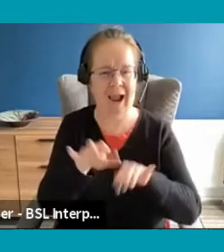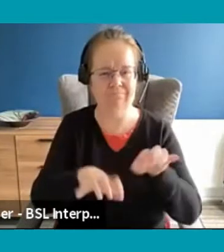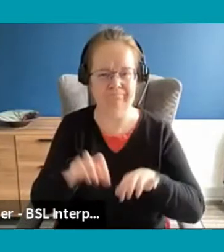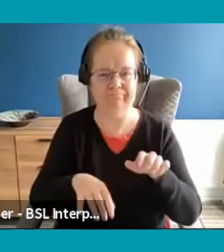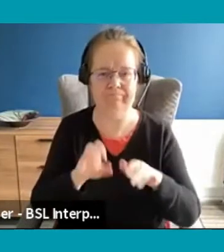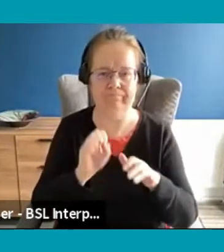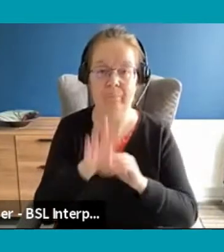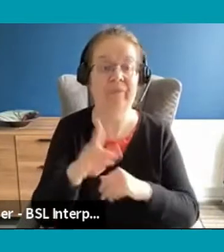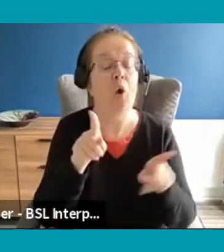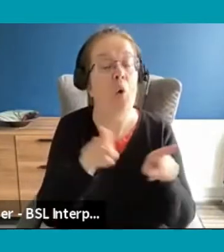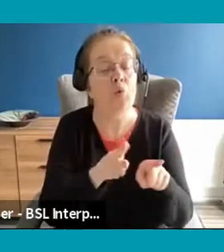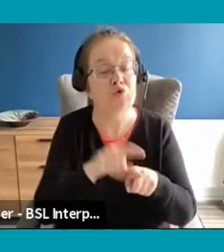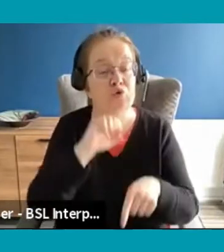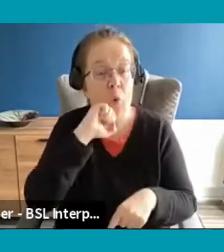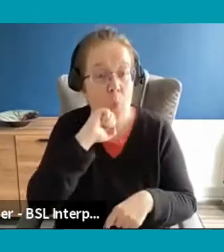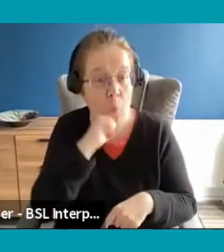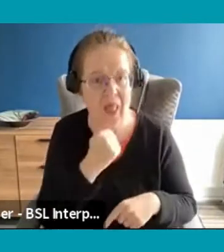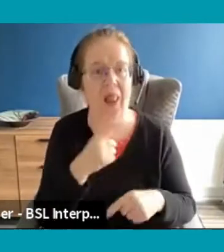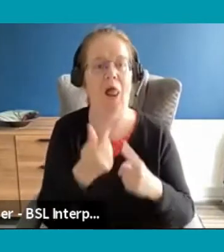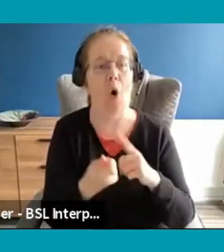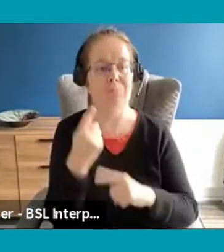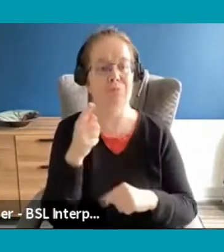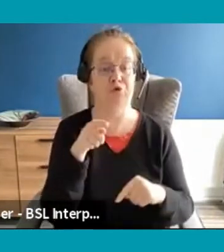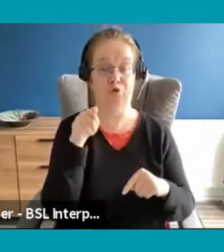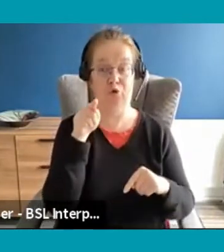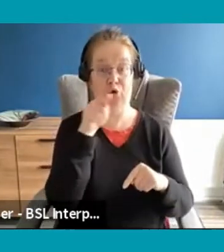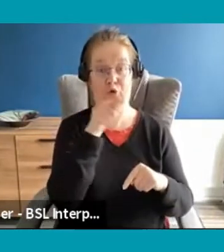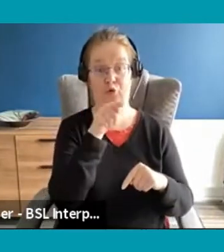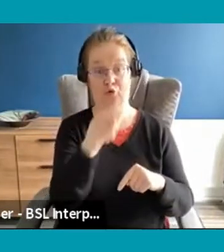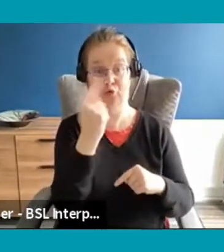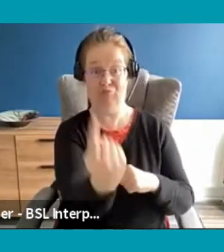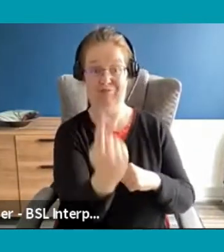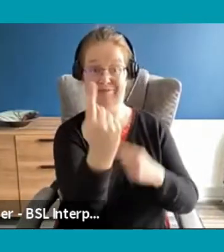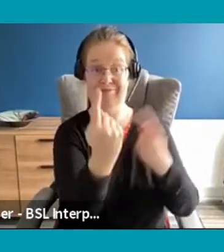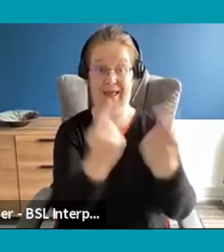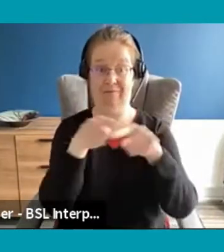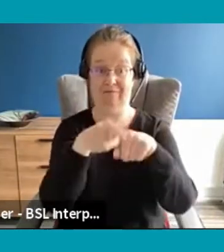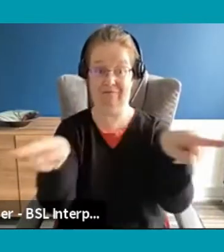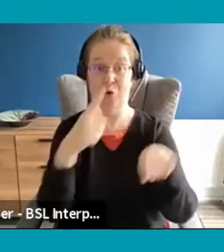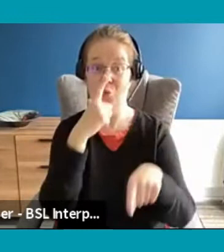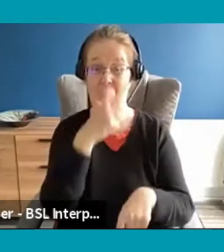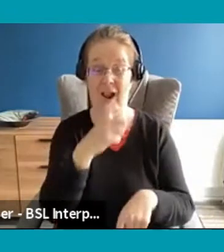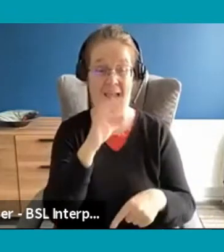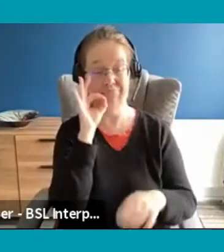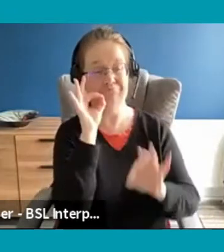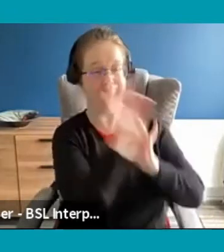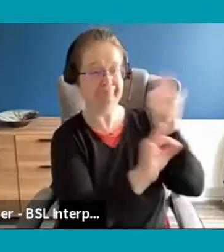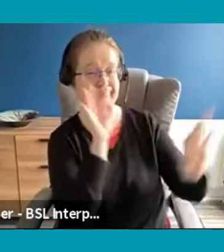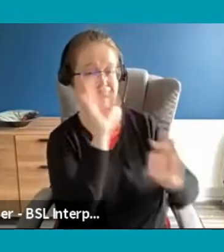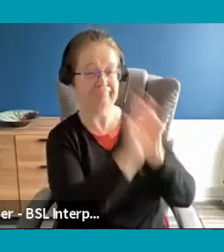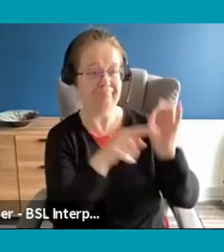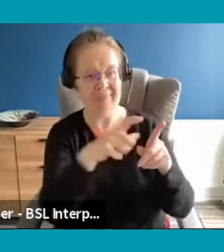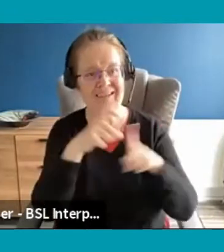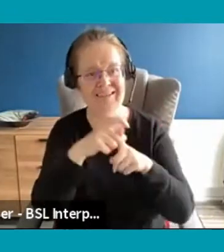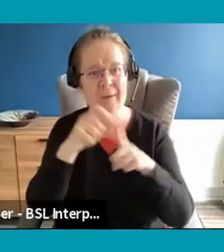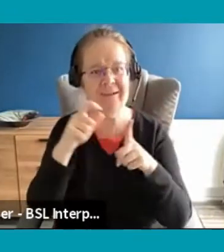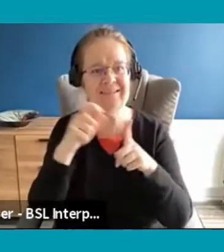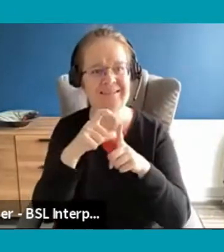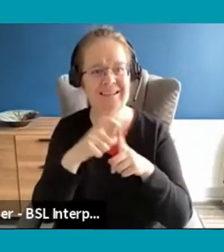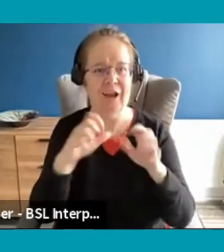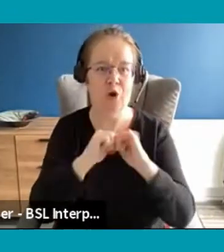you to ask the DPD group directly any specific questions that you have in mind.